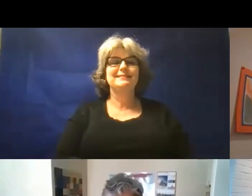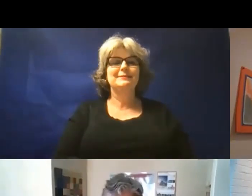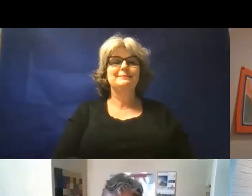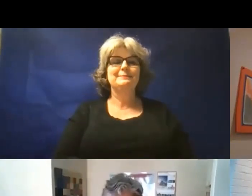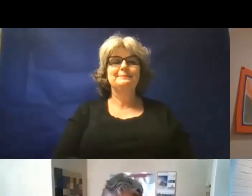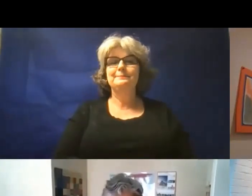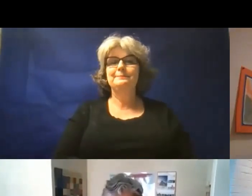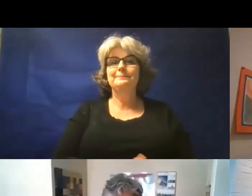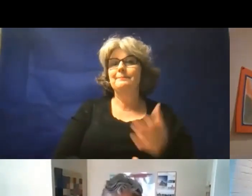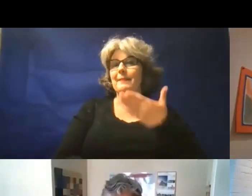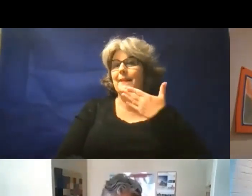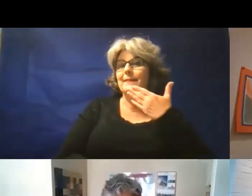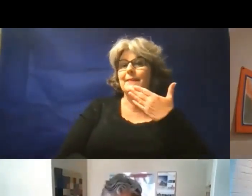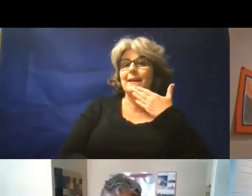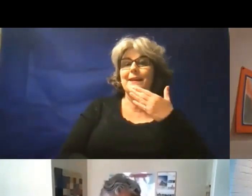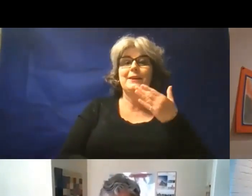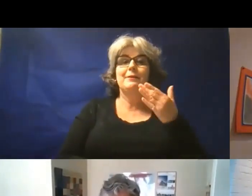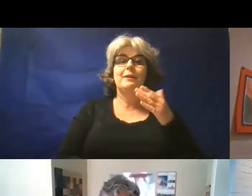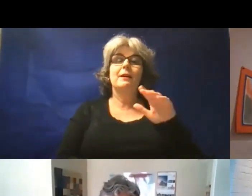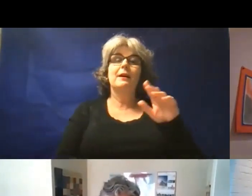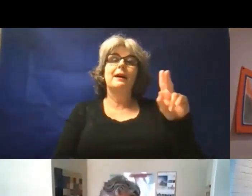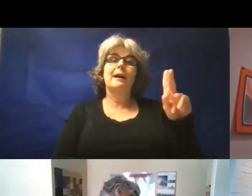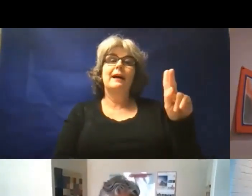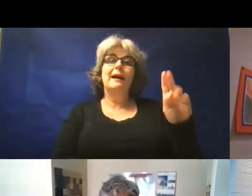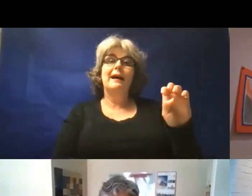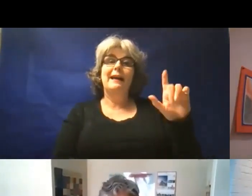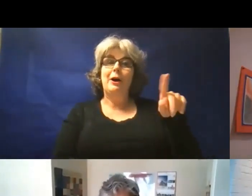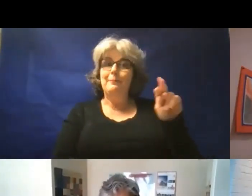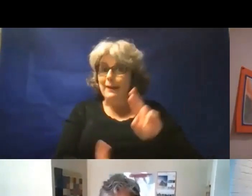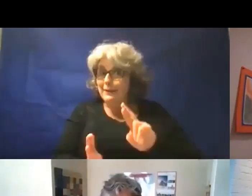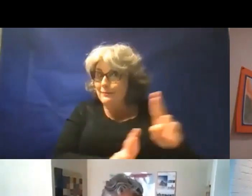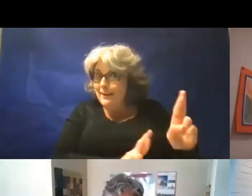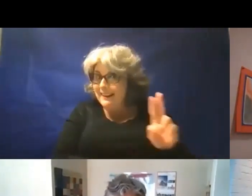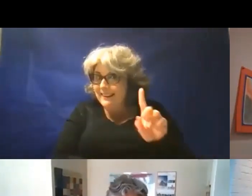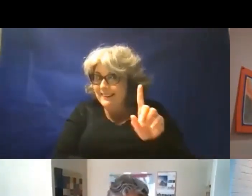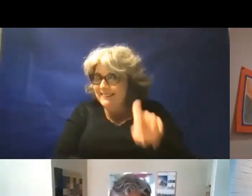Thank you Kalpen my next question is for you are you ready sure